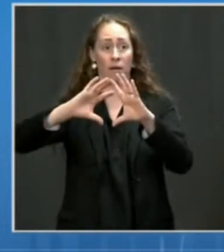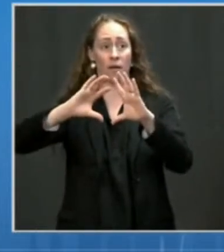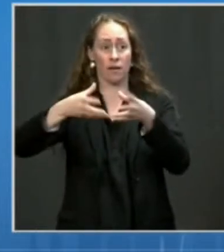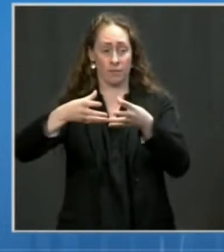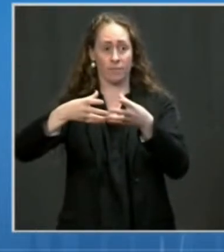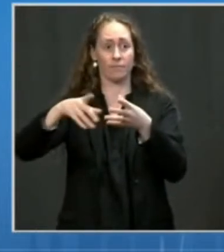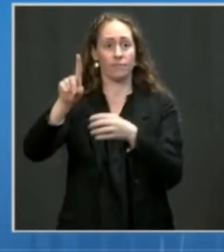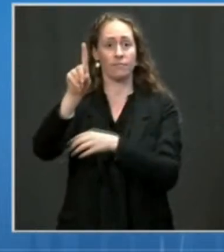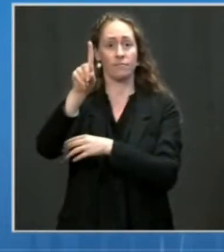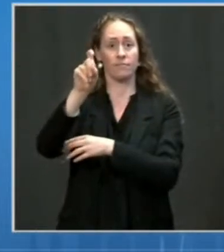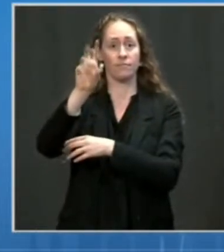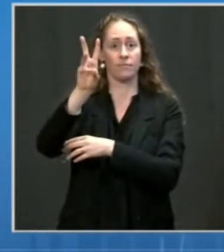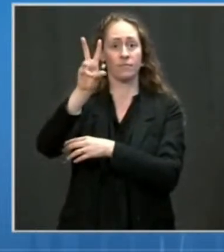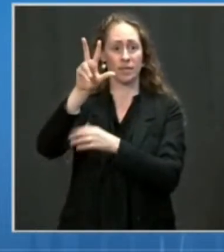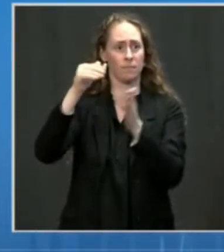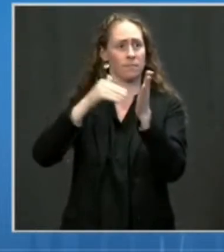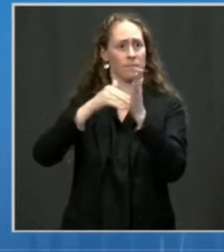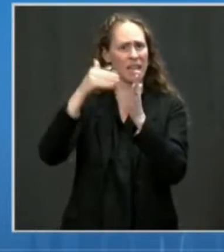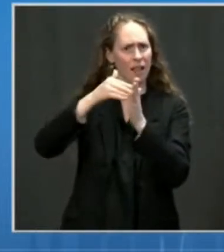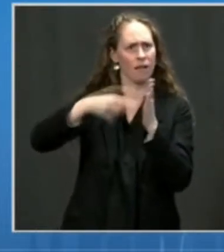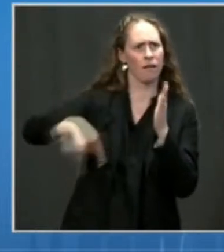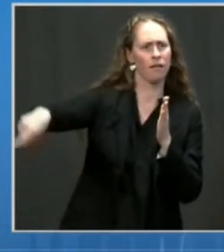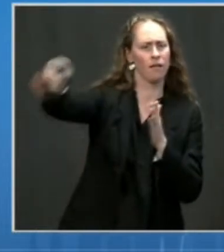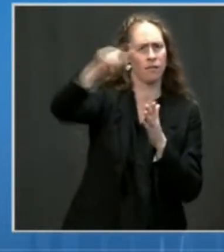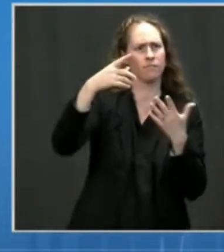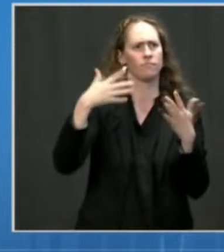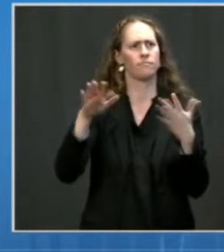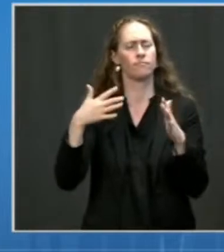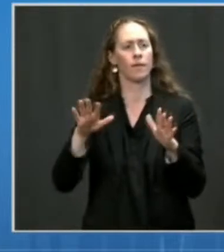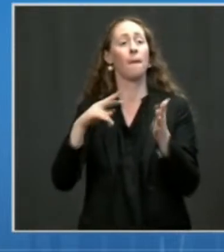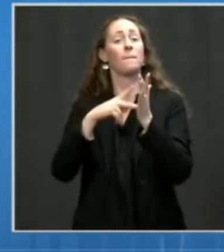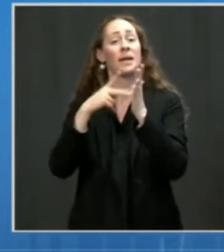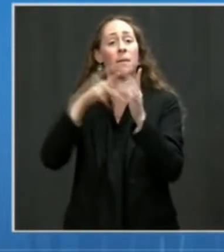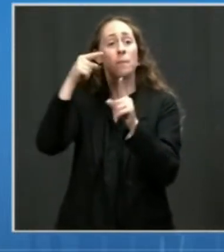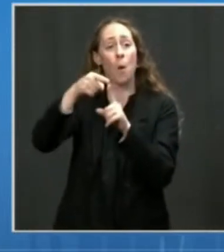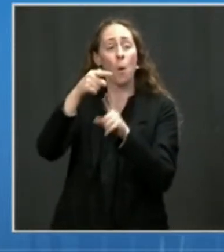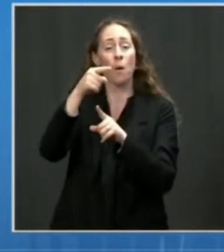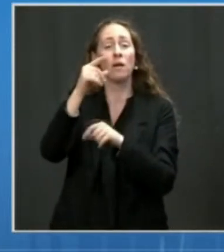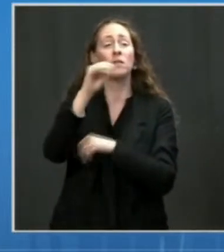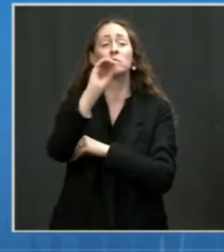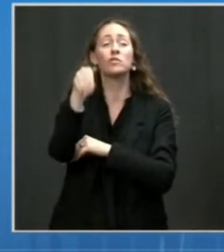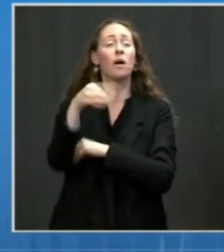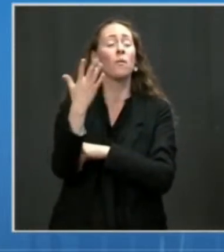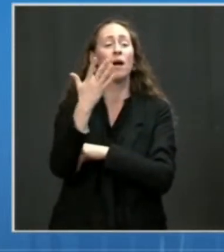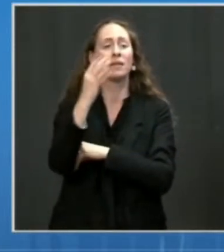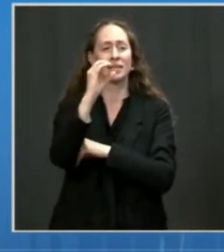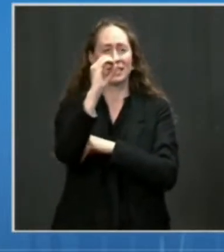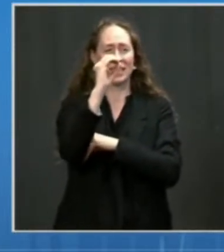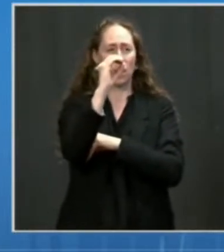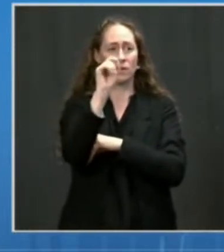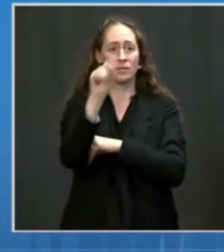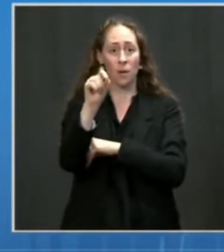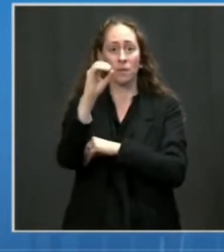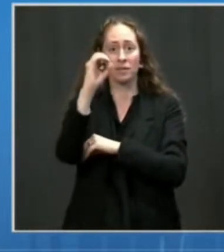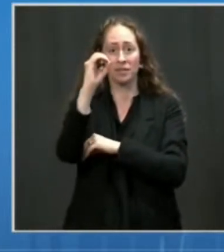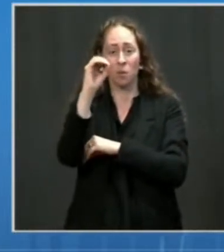RESULTED IN HOSPITALIZATION OR DEATH AMONG 163 FULLY